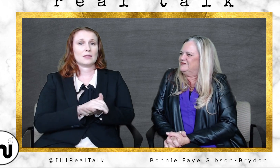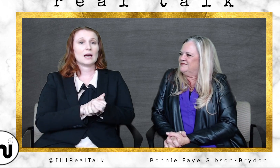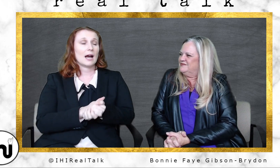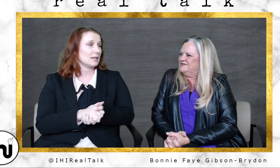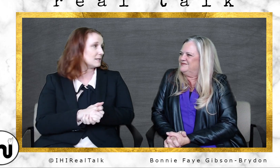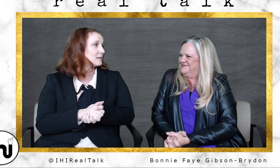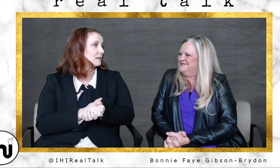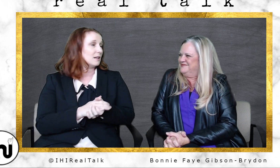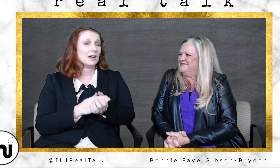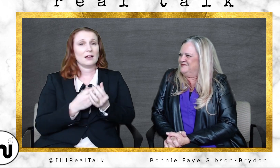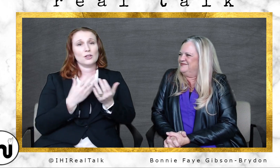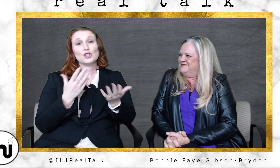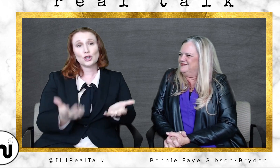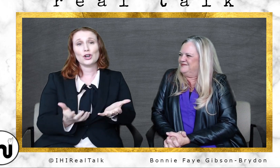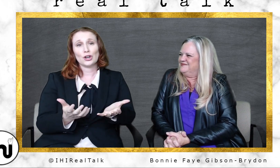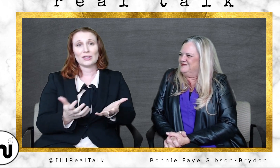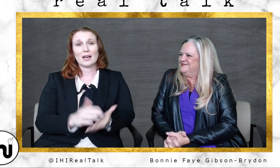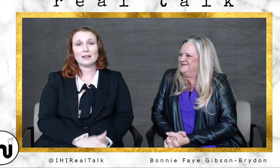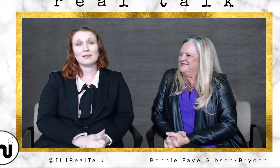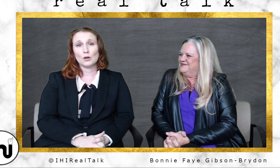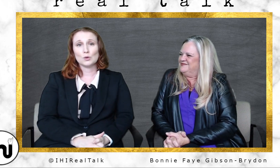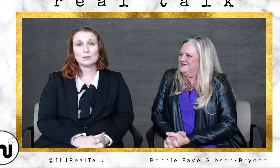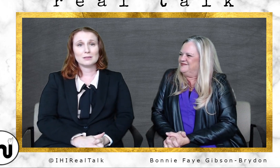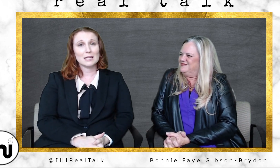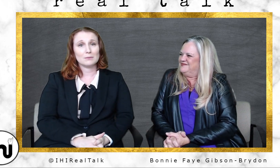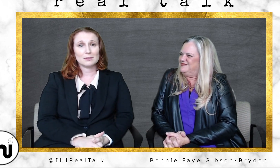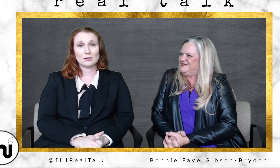kindness and the sugar that those teams and...